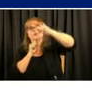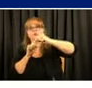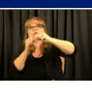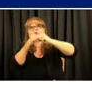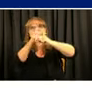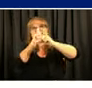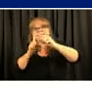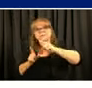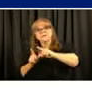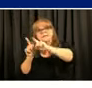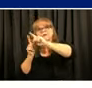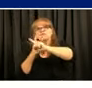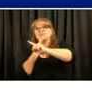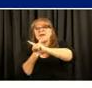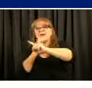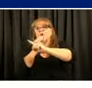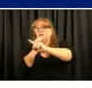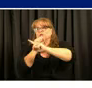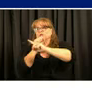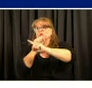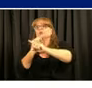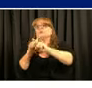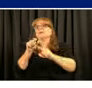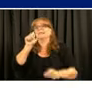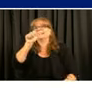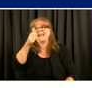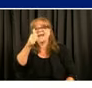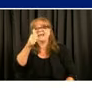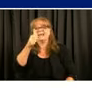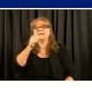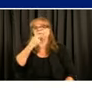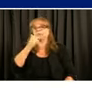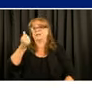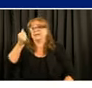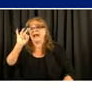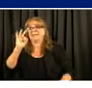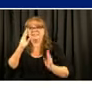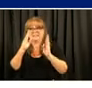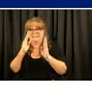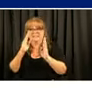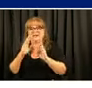year olds and 20 to 29 year olds and if you look at the trend for the 10 to 19 year olds you'll